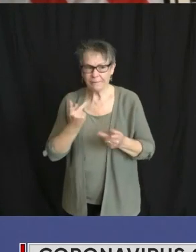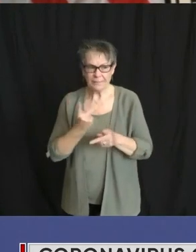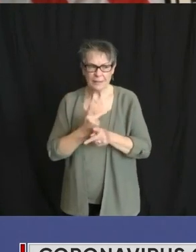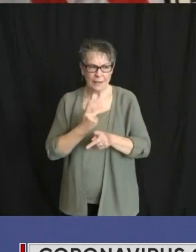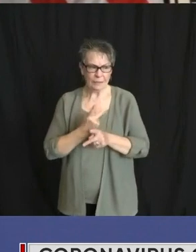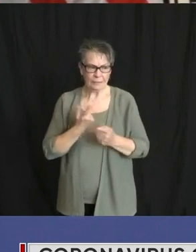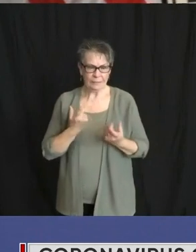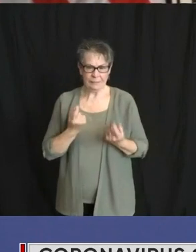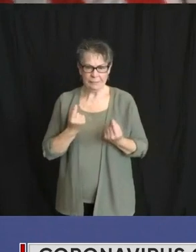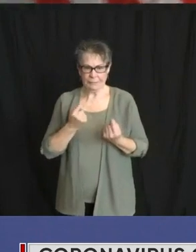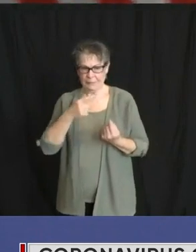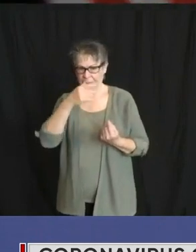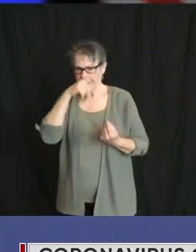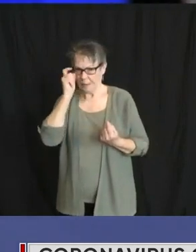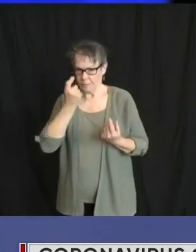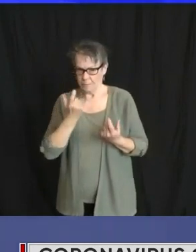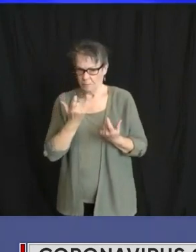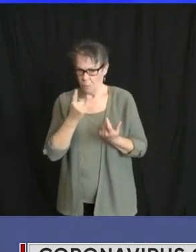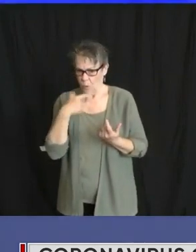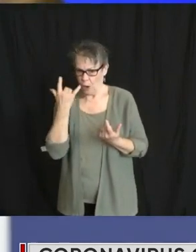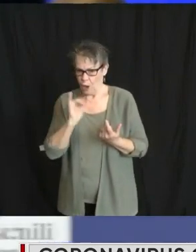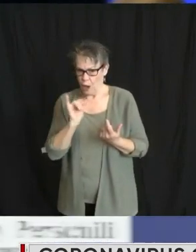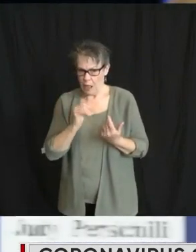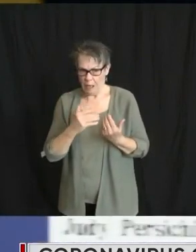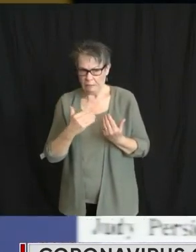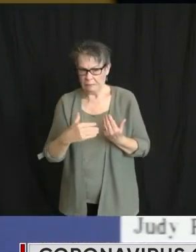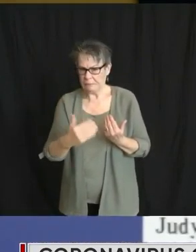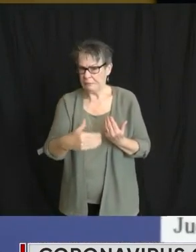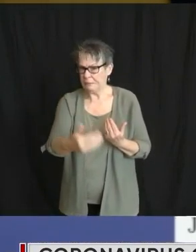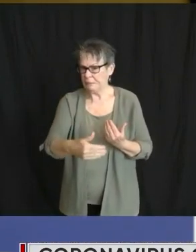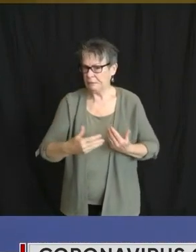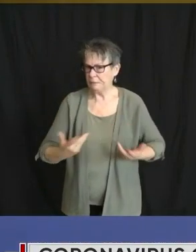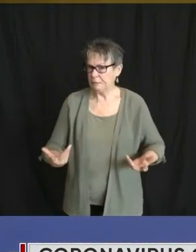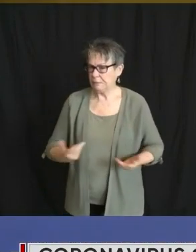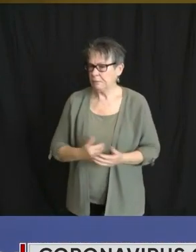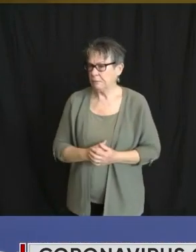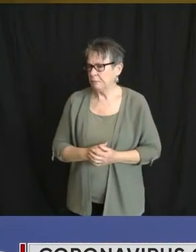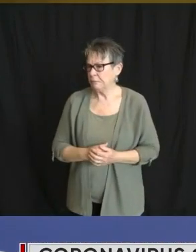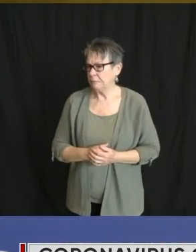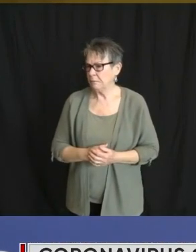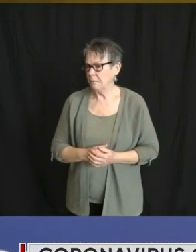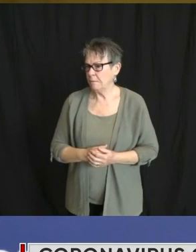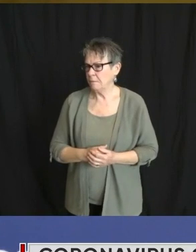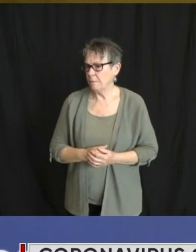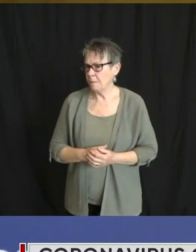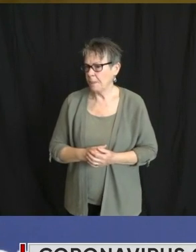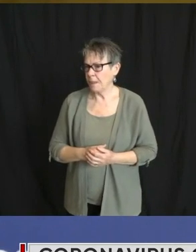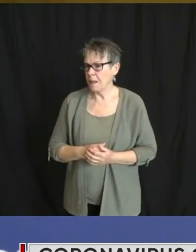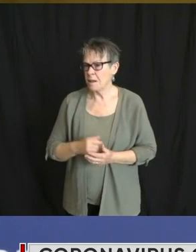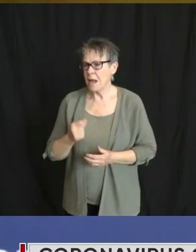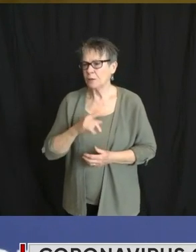JUDY, ANY COMMENT ON THE NURSING HOME DATA?